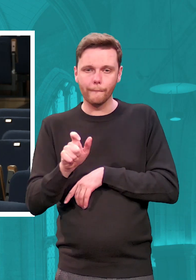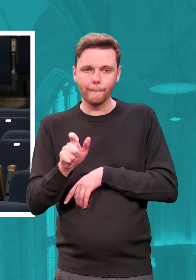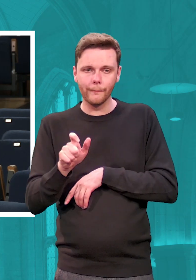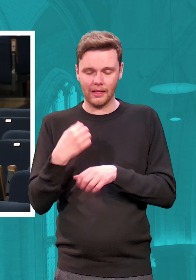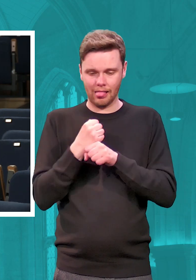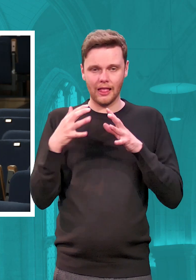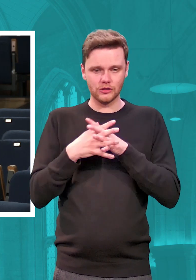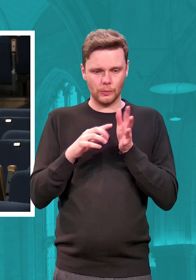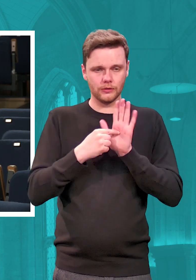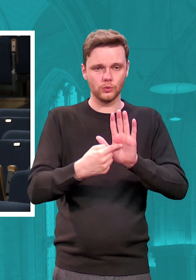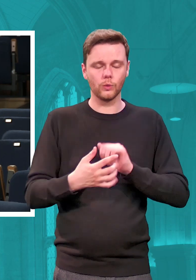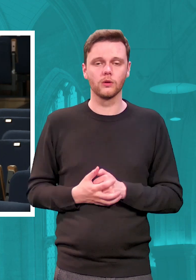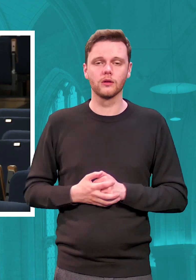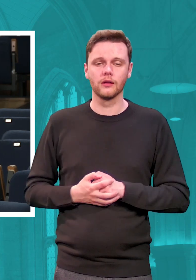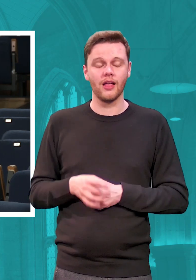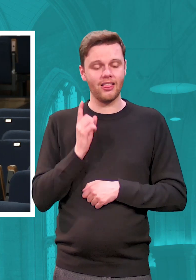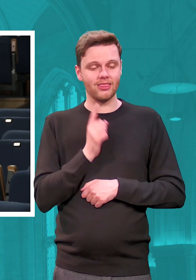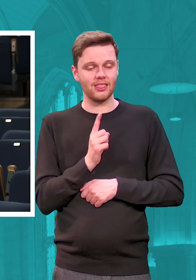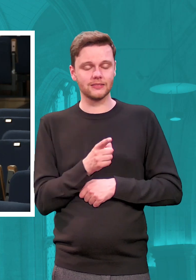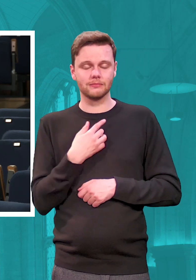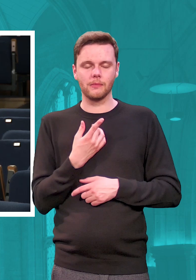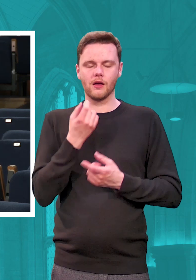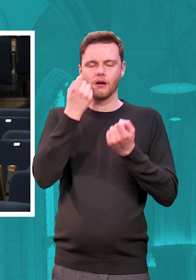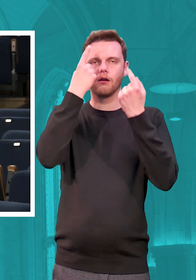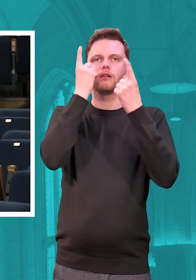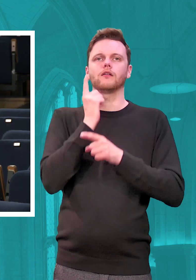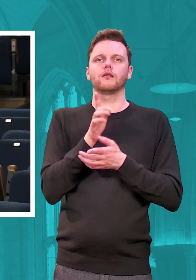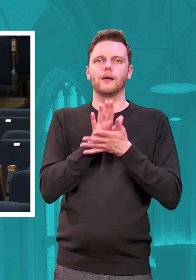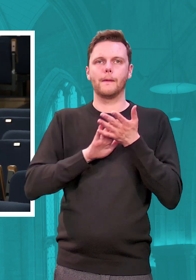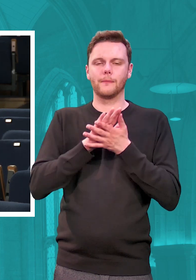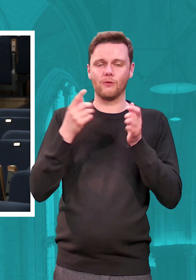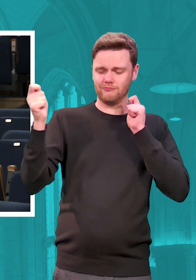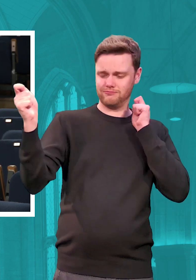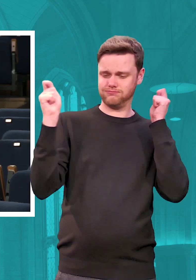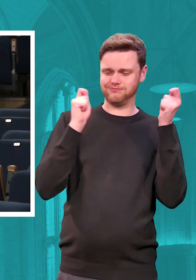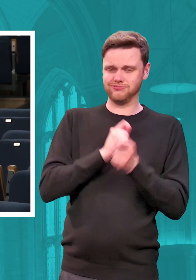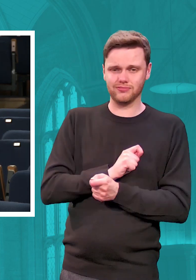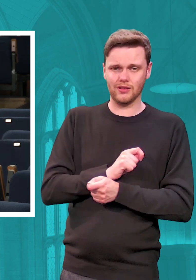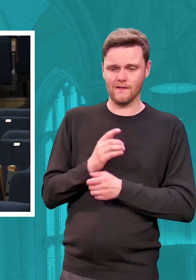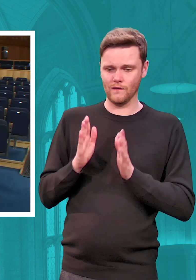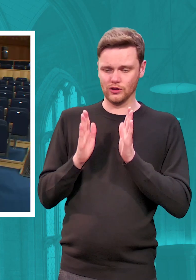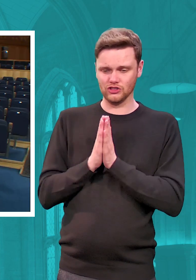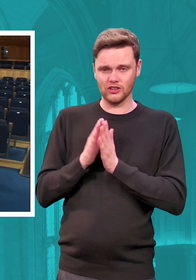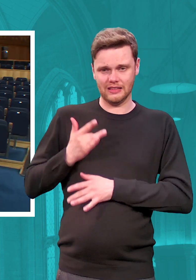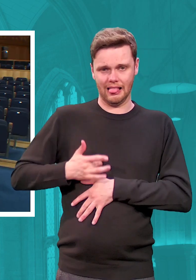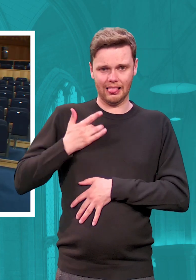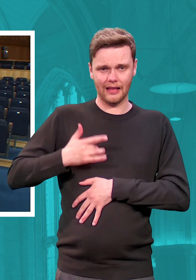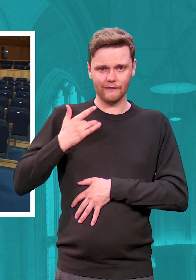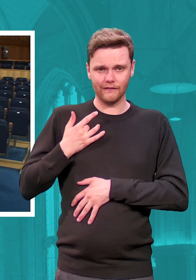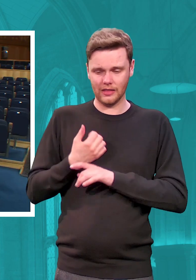This may give you an idea of the radical overhaul of church life that lies in front of us.